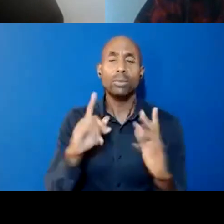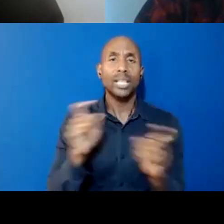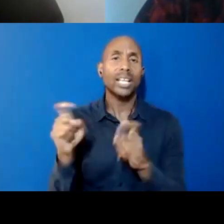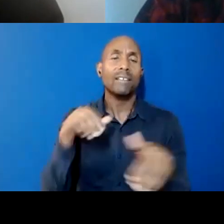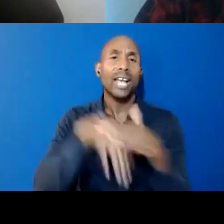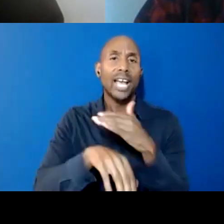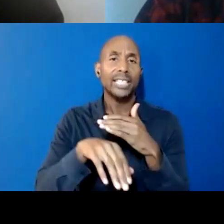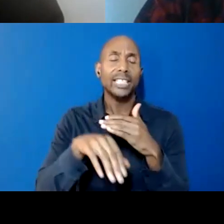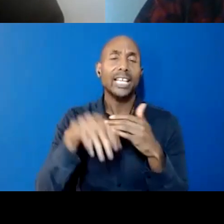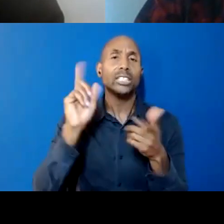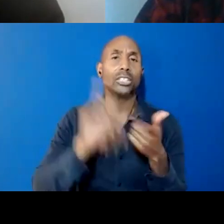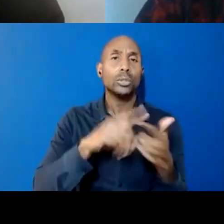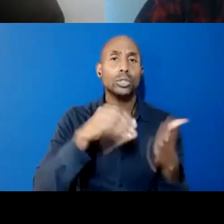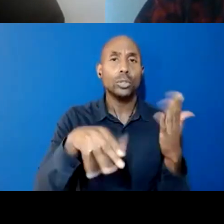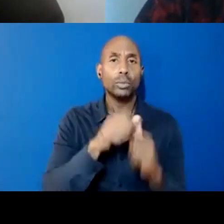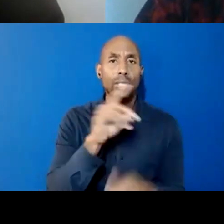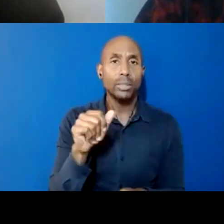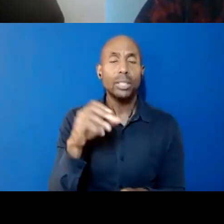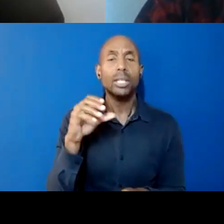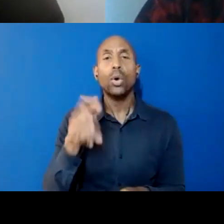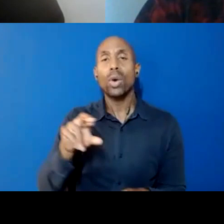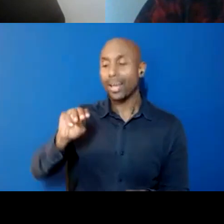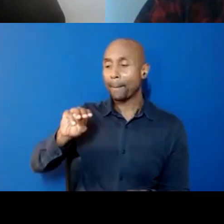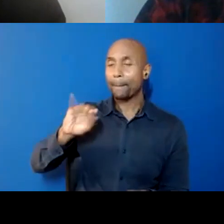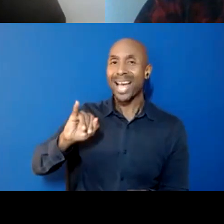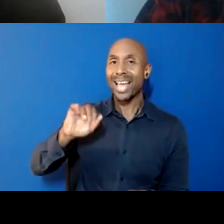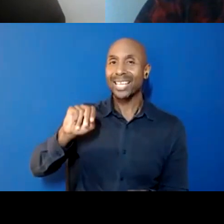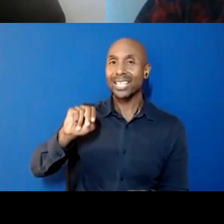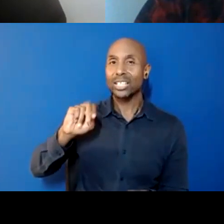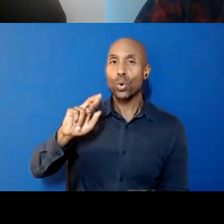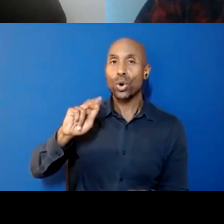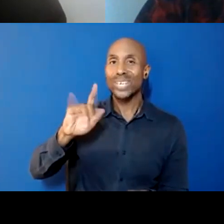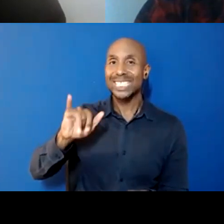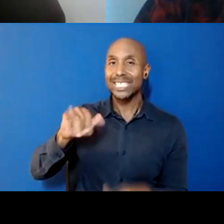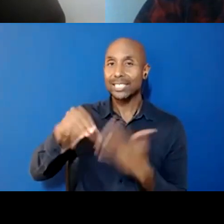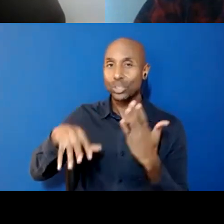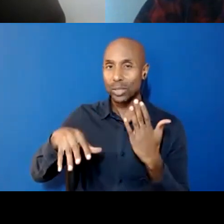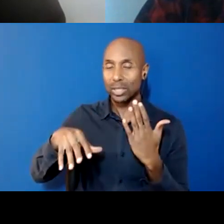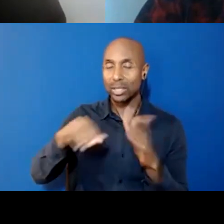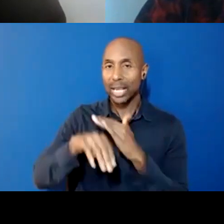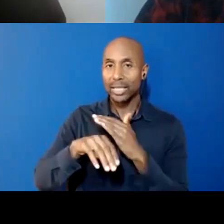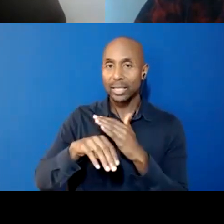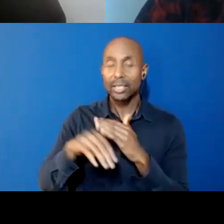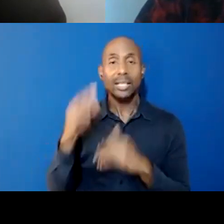It sounds like you are thinking about it from the point of view of it is good for now as